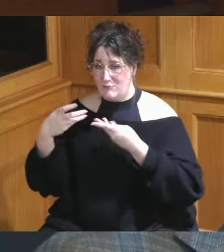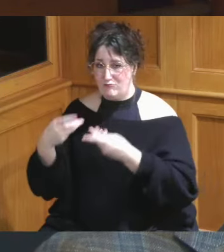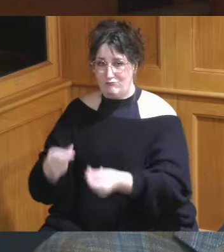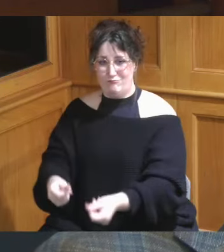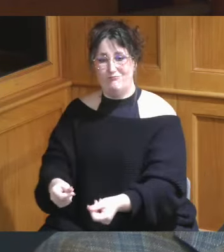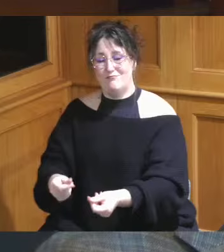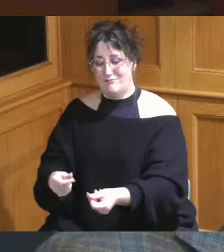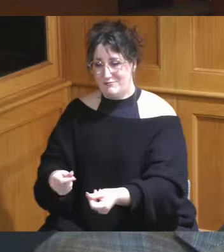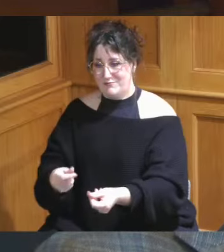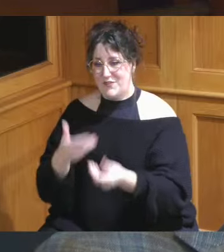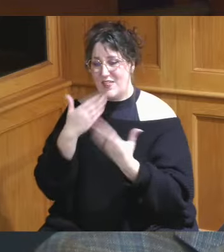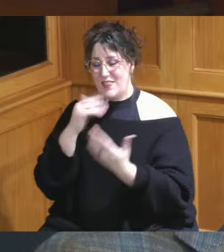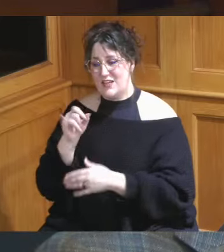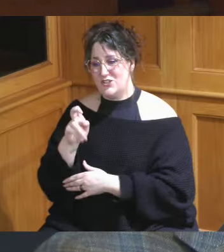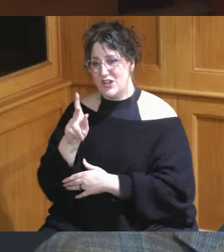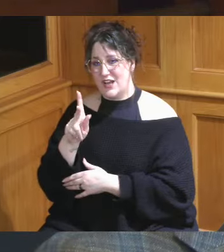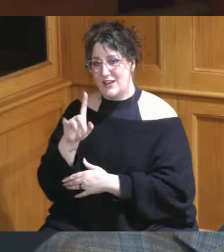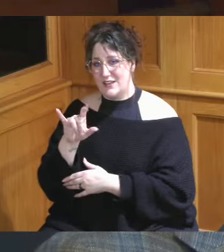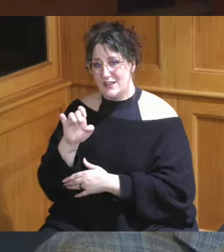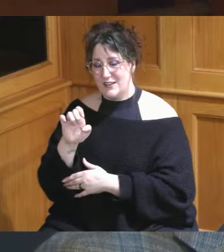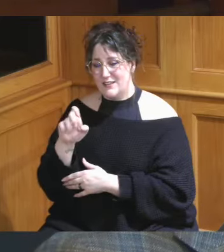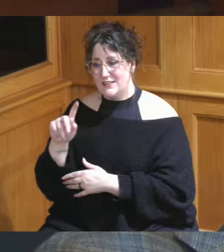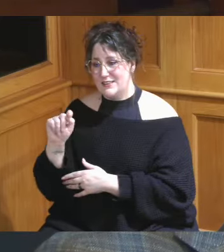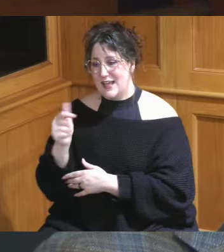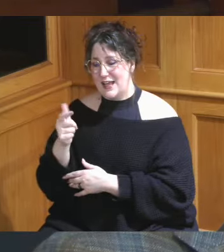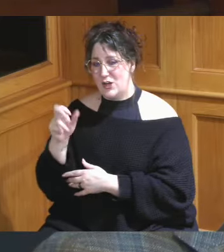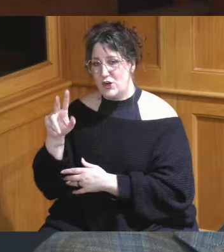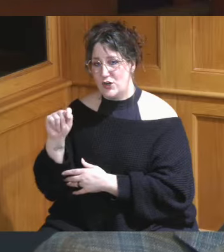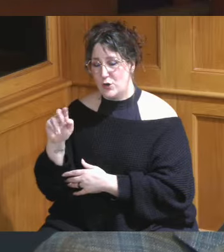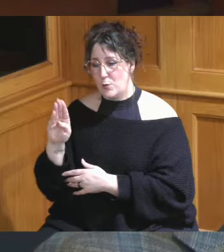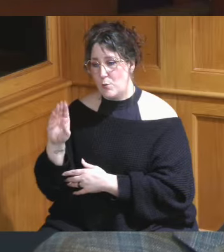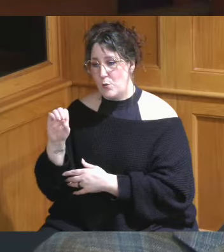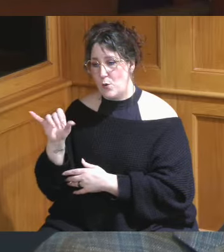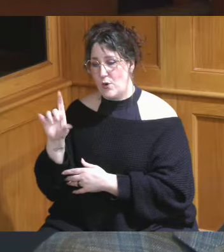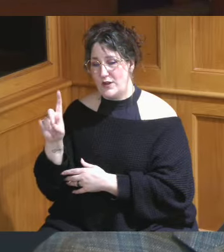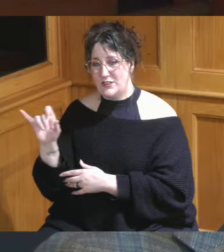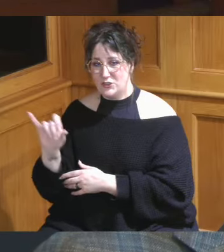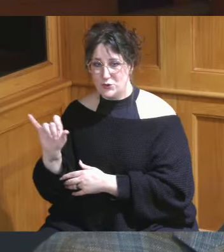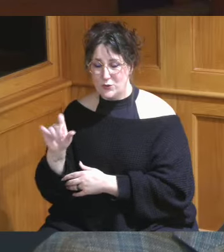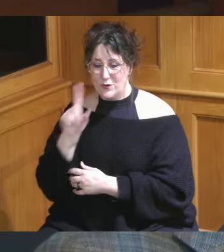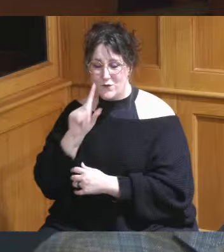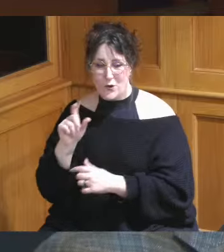I want to thank Jackie Tagger Boyd also from my office for keeping this thing moving. We haven't